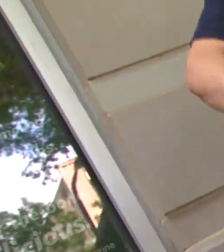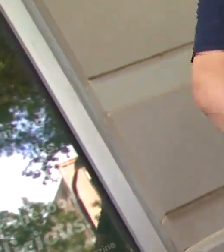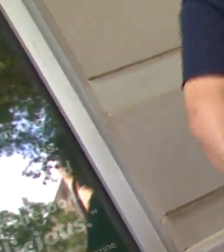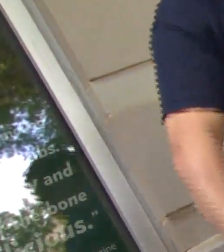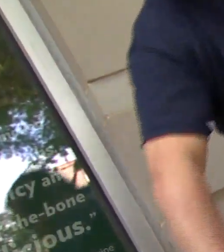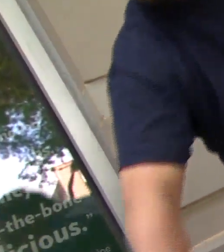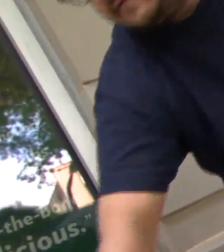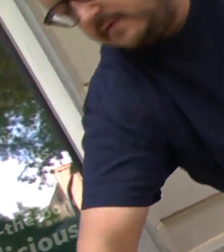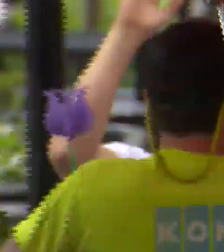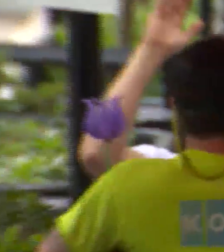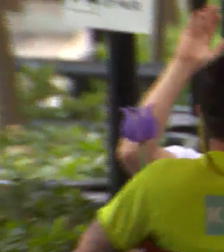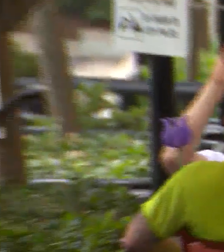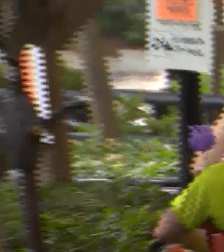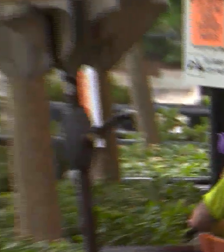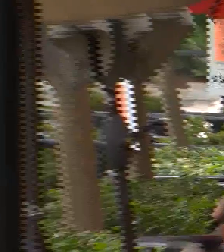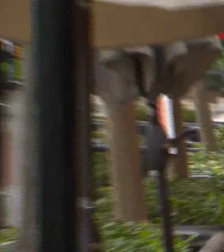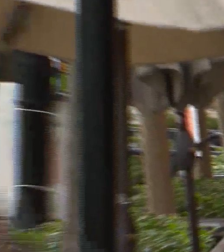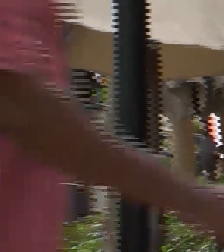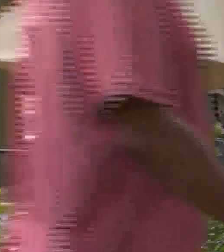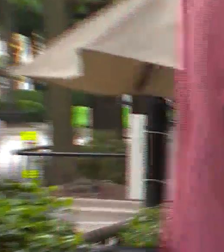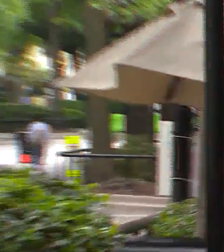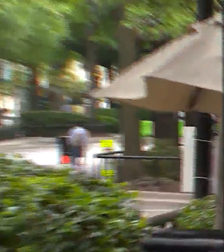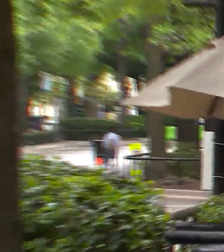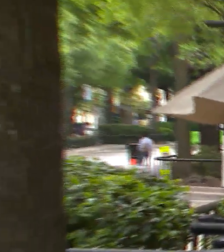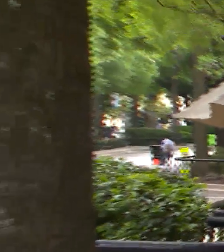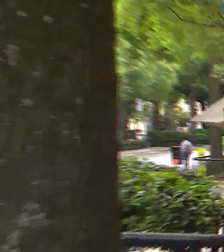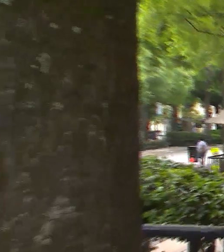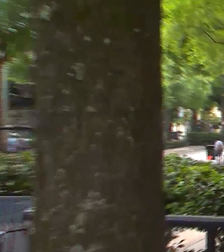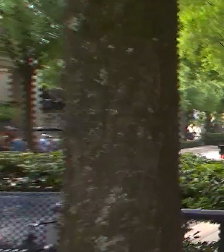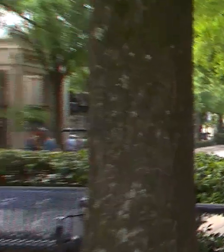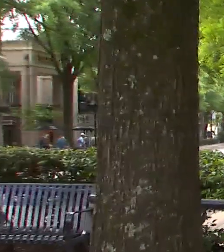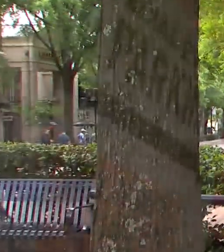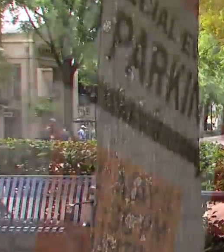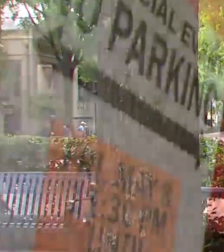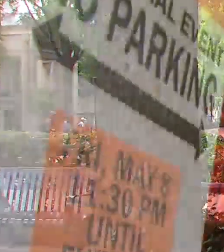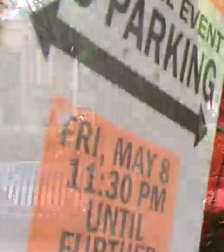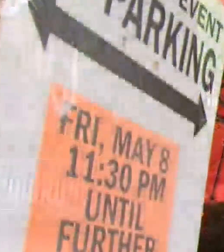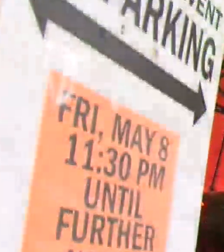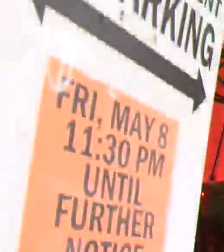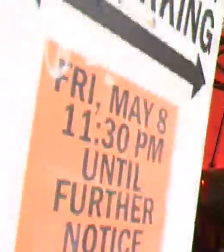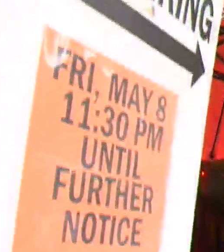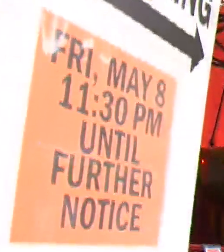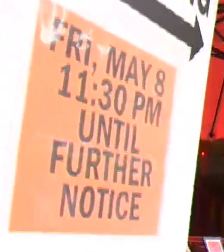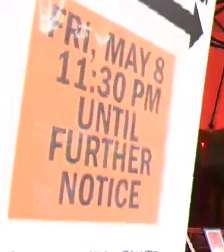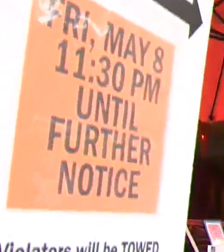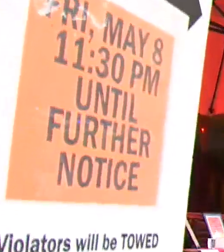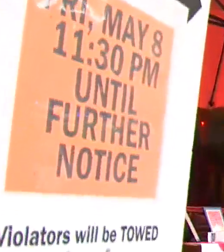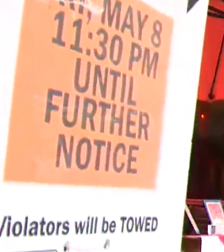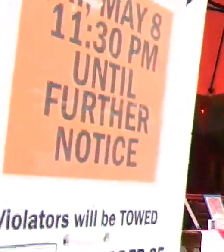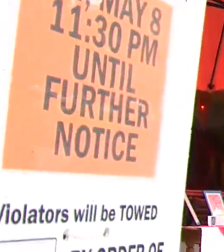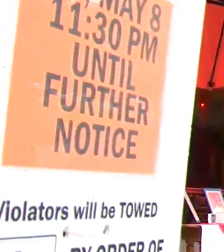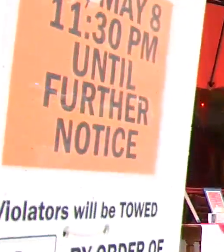GREATER GREENVILLE AREA AND THE CHAMBERS MAKING SURE YOU KNOW WHICH ONES ARE FOLLOWING UNIFIED RULES.